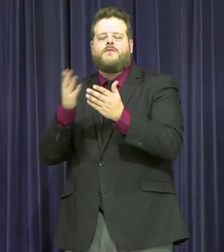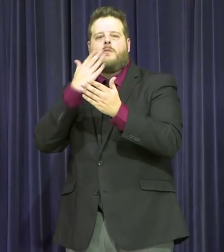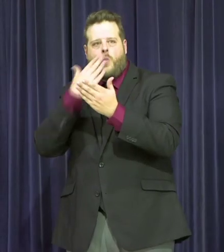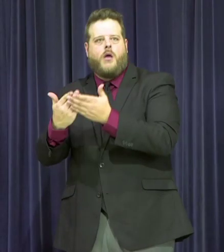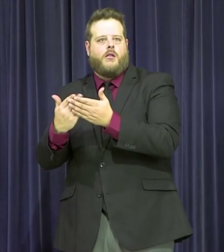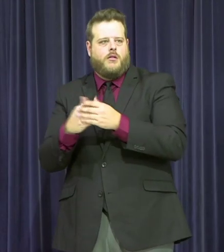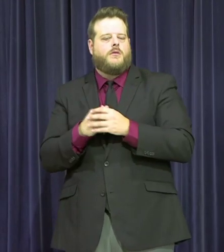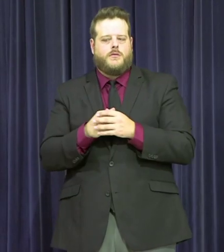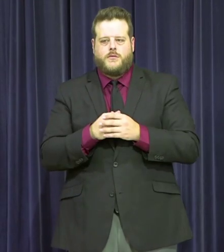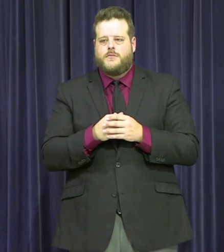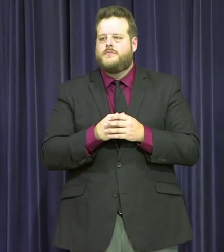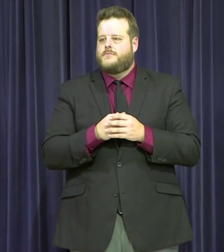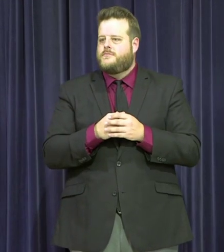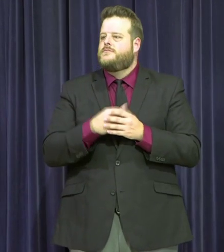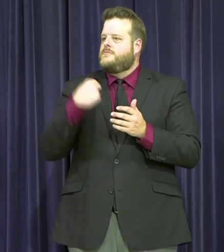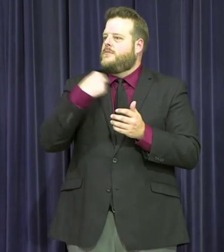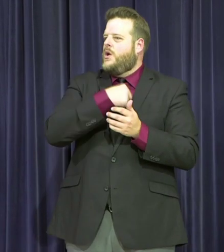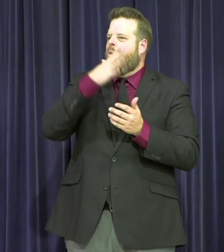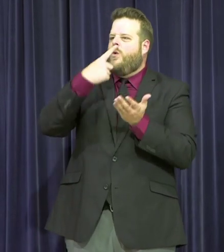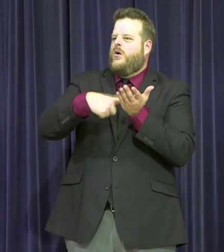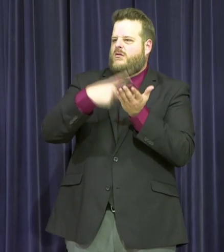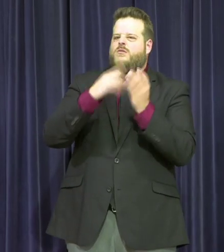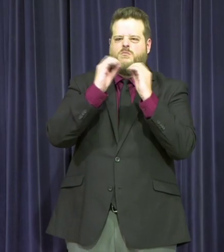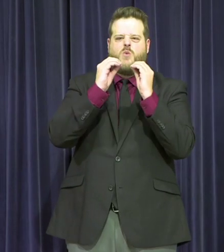We will talk more about this more at our next staff meeting.